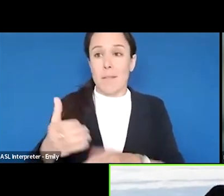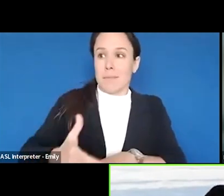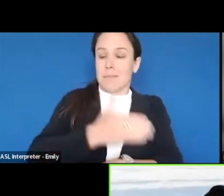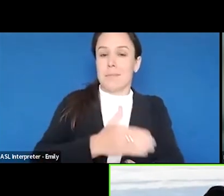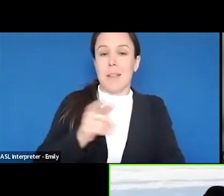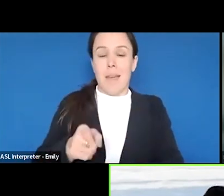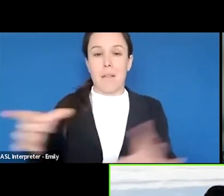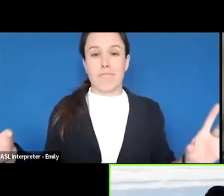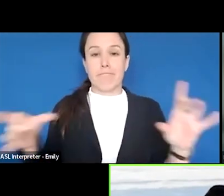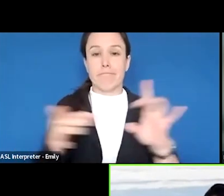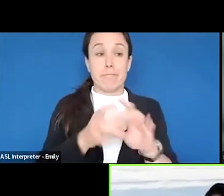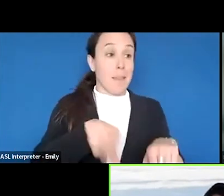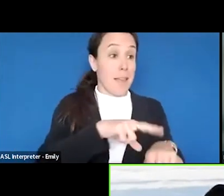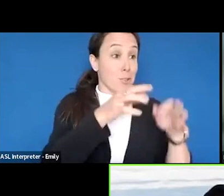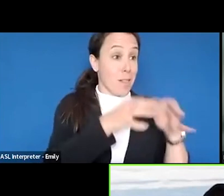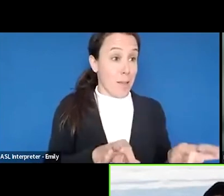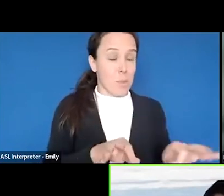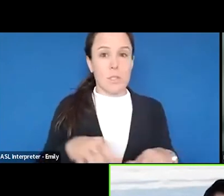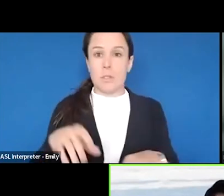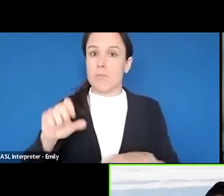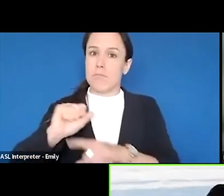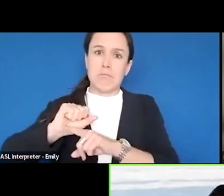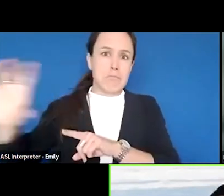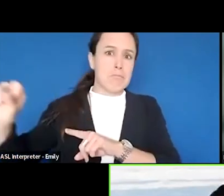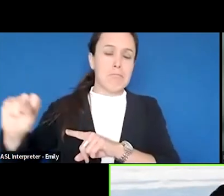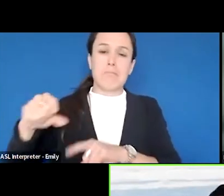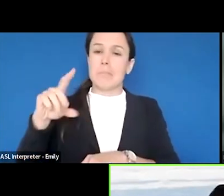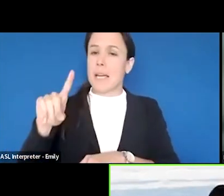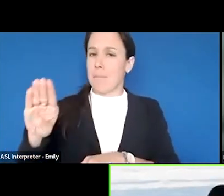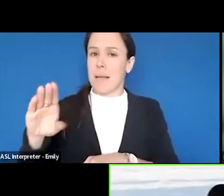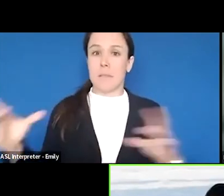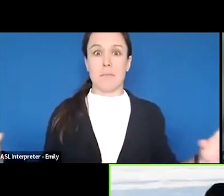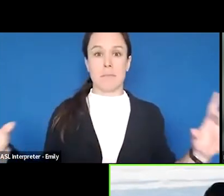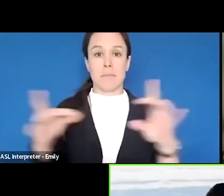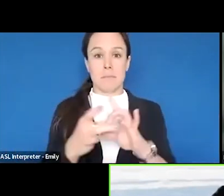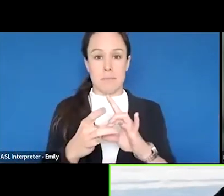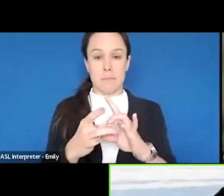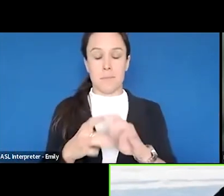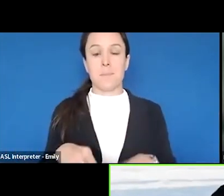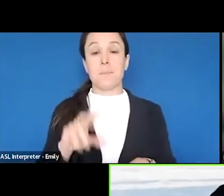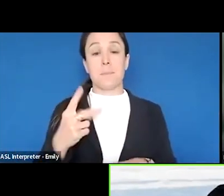natural language to this amazing database that we have. The second point that I want to make is